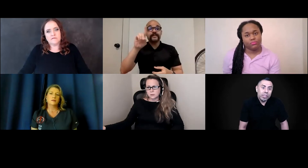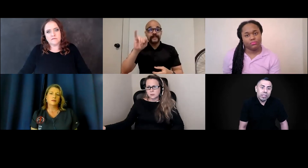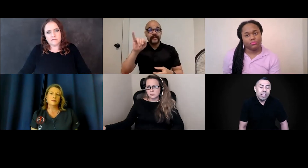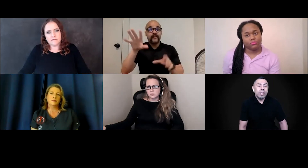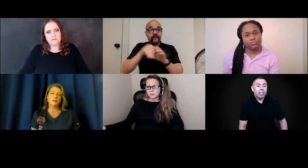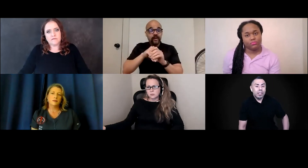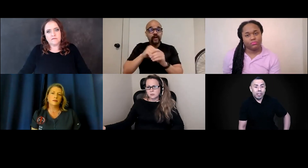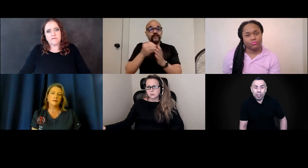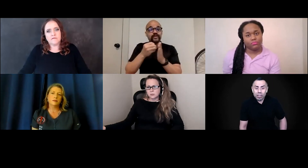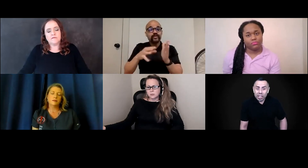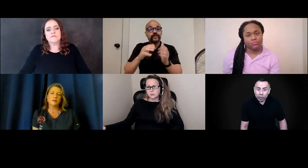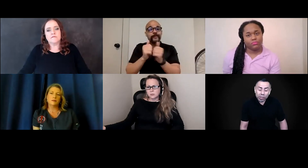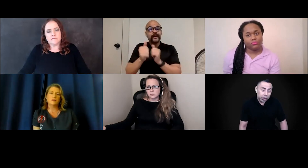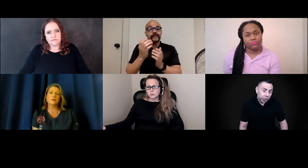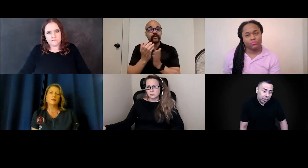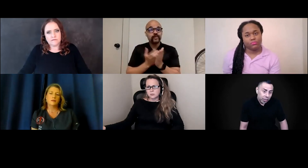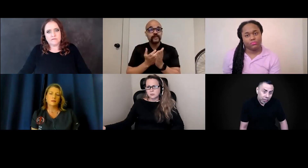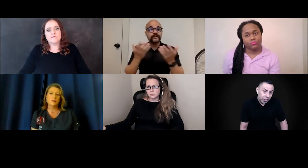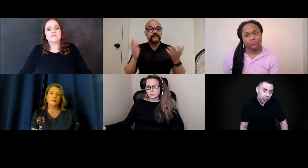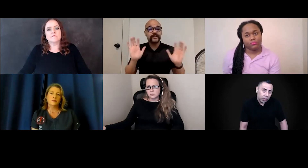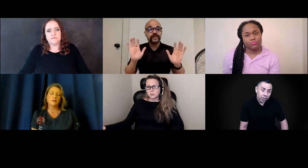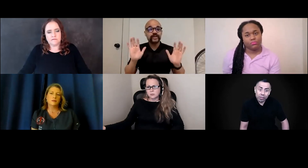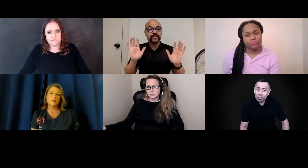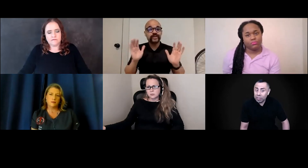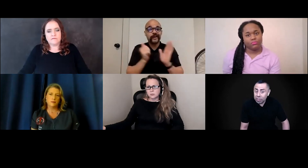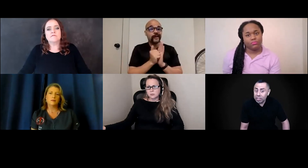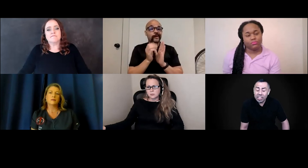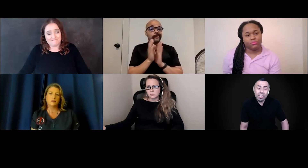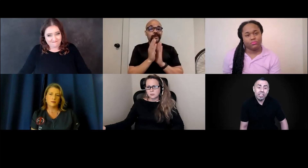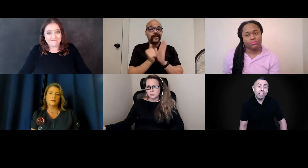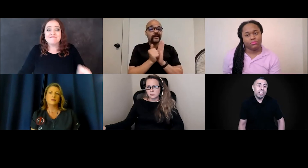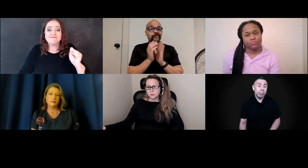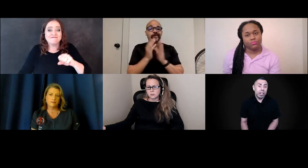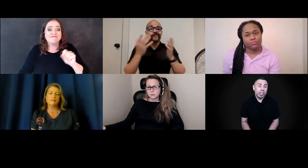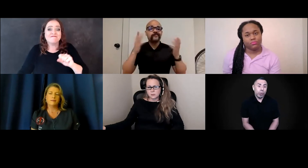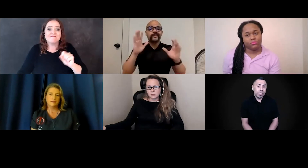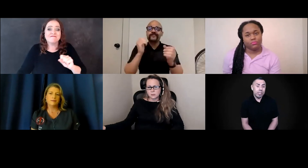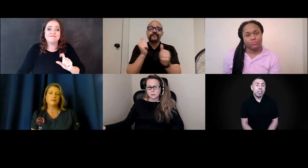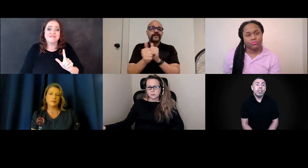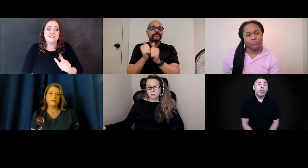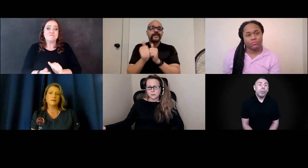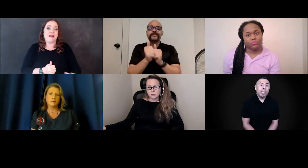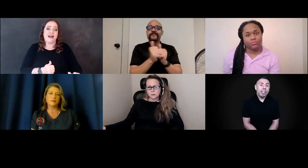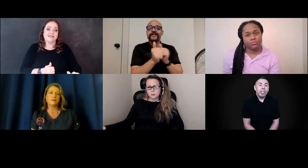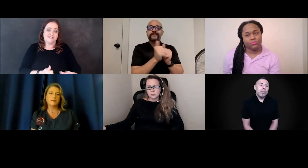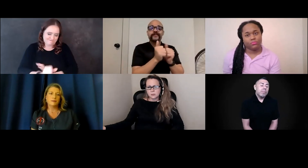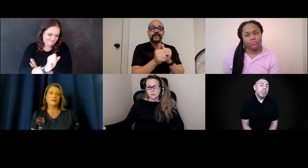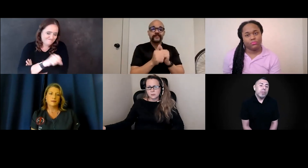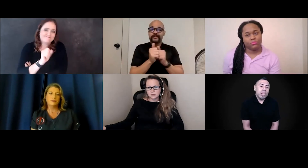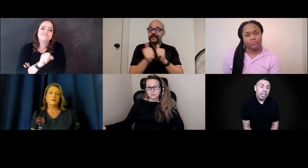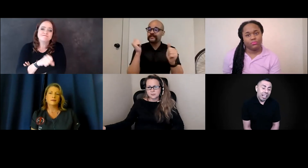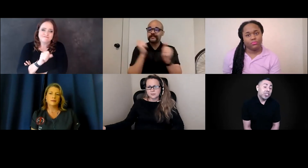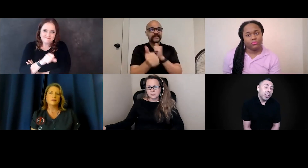And I think once the stakeholders understood the need in these competitive courses, right,